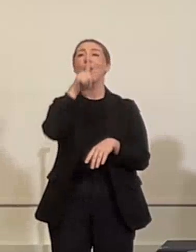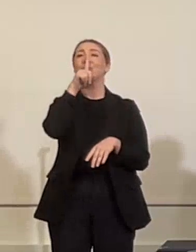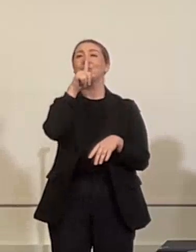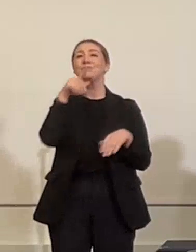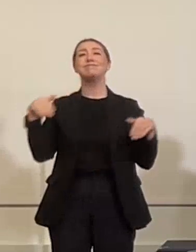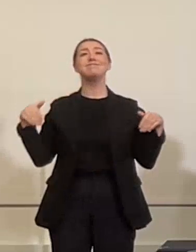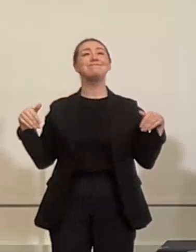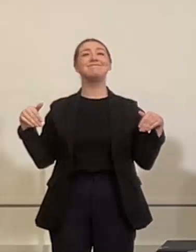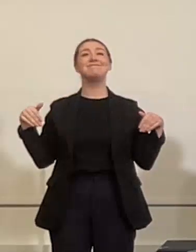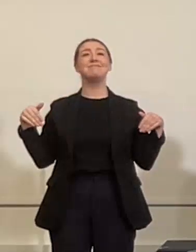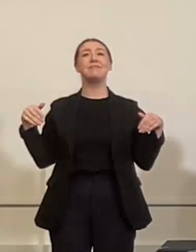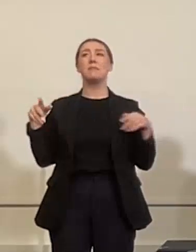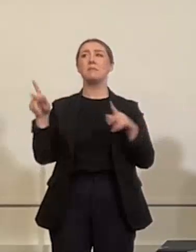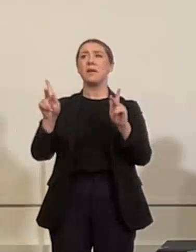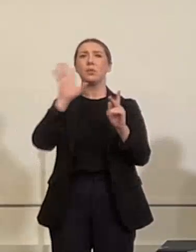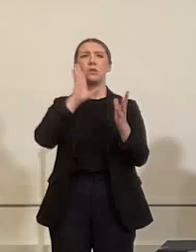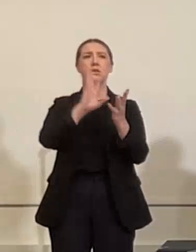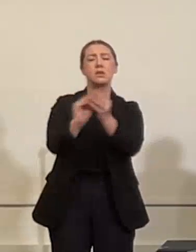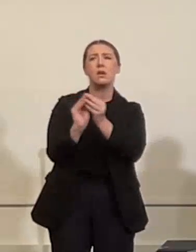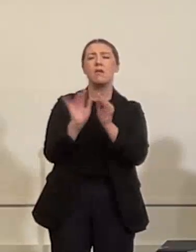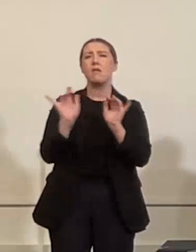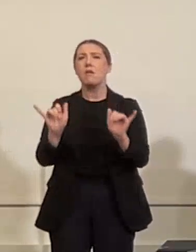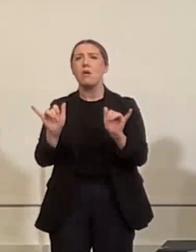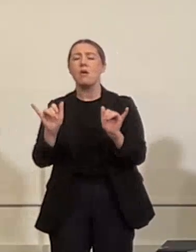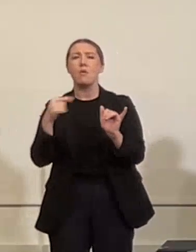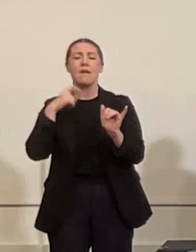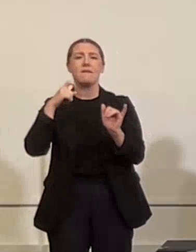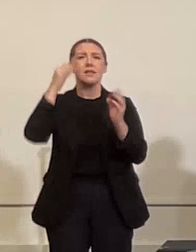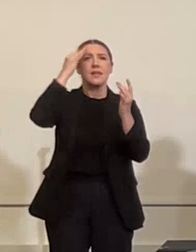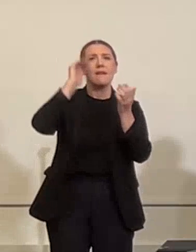People are saying, well, we need to think about how would this